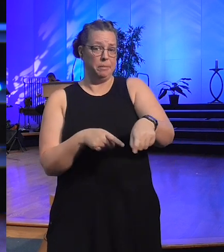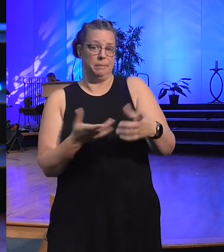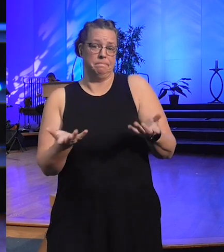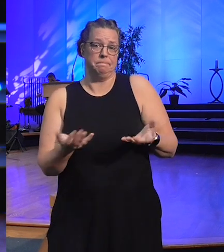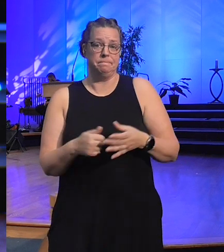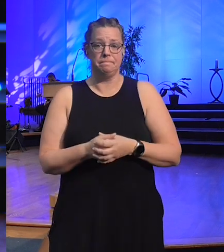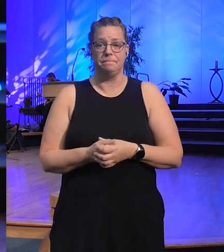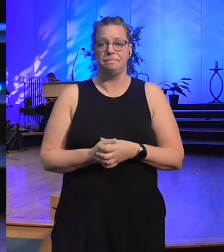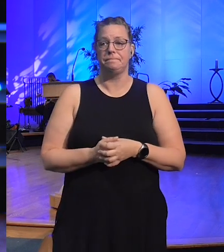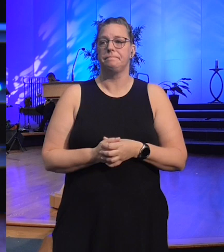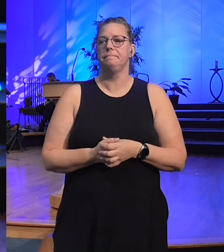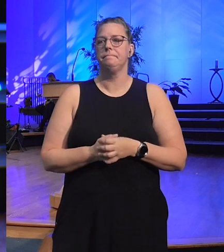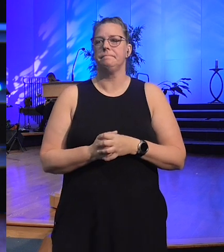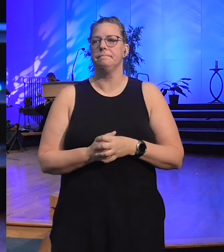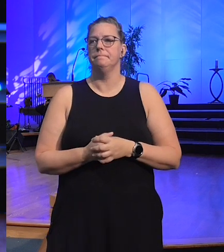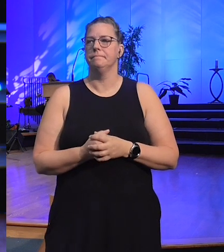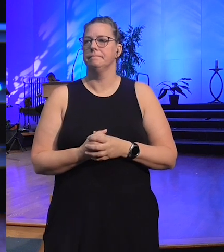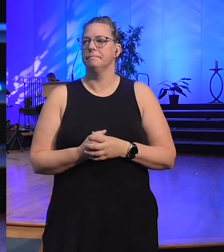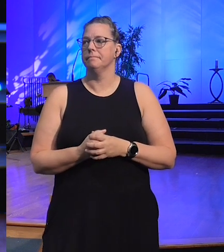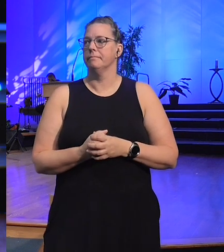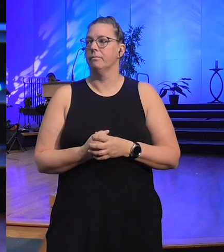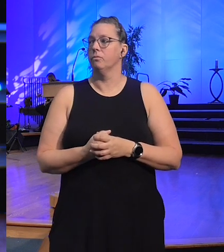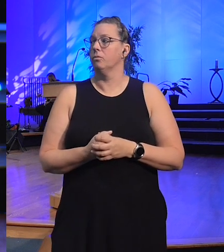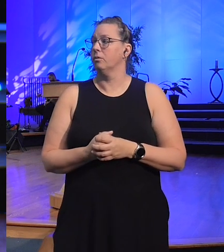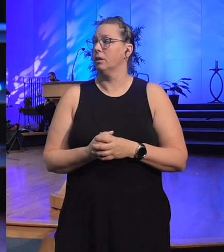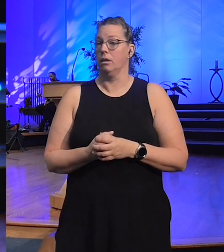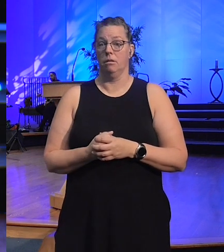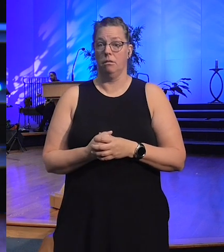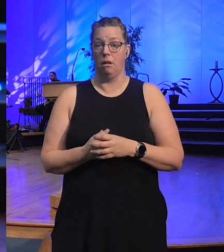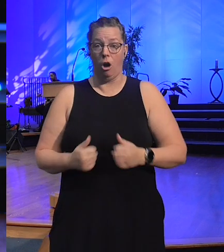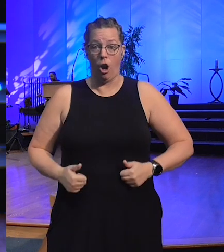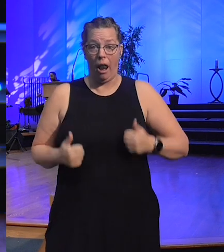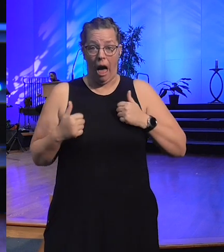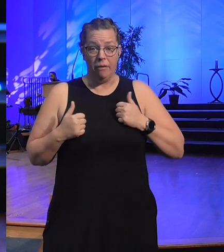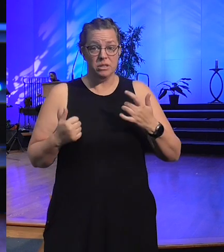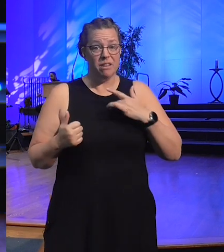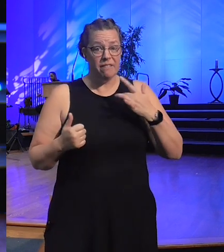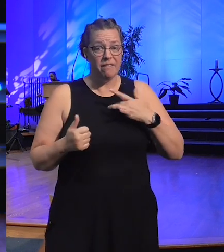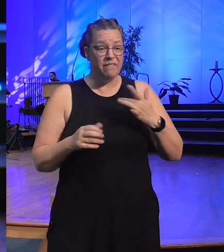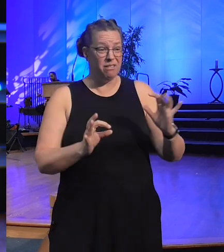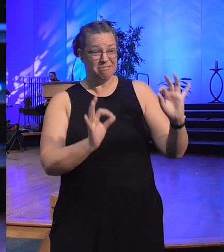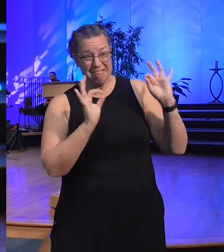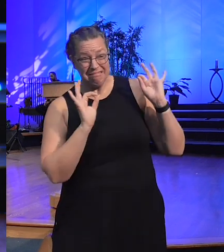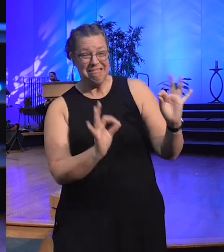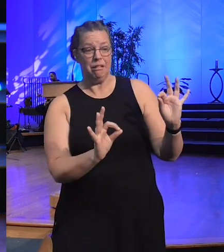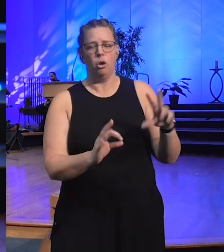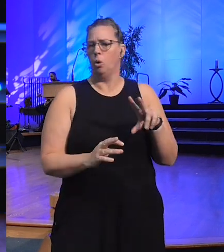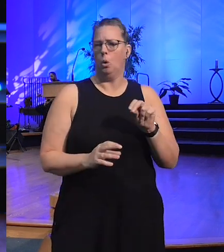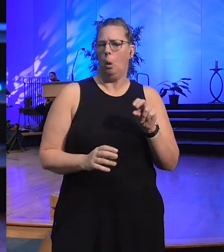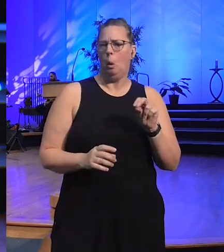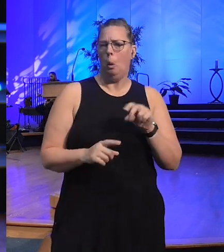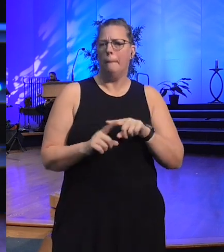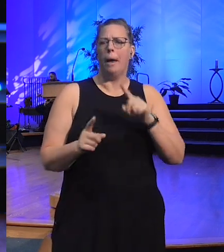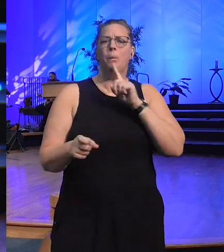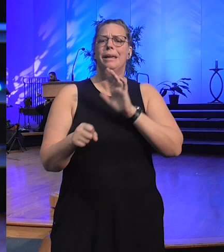and are our lives always feeling whole maybe not but we're committed to realizing our our teaching